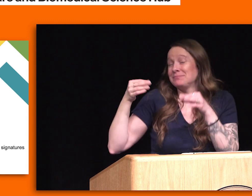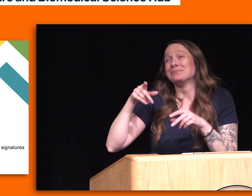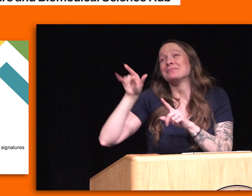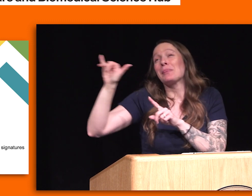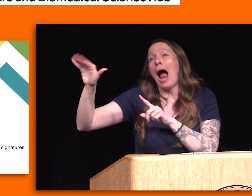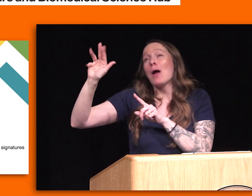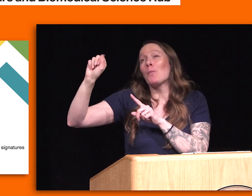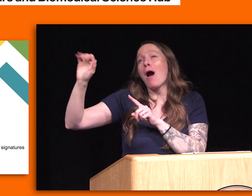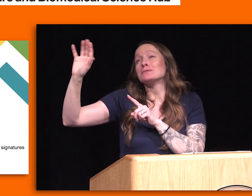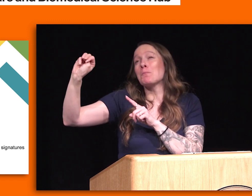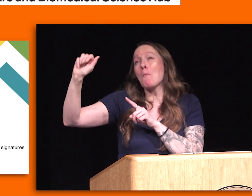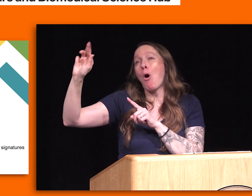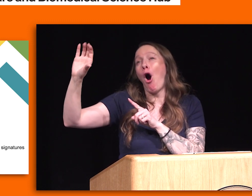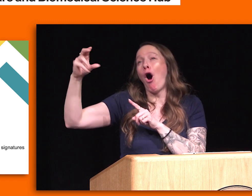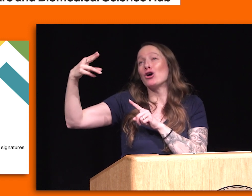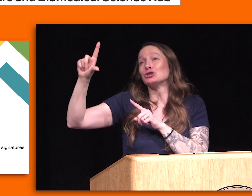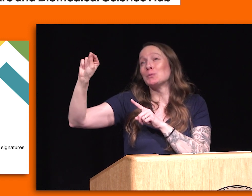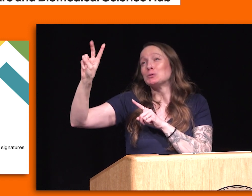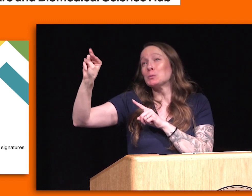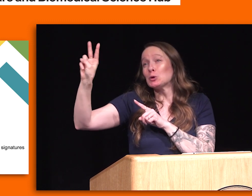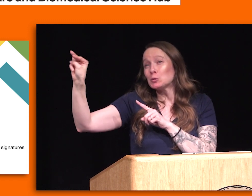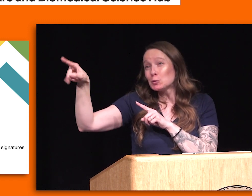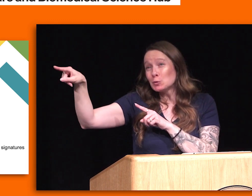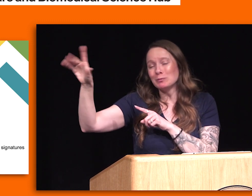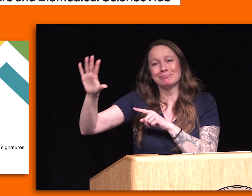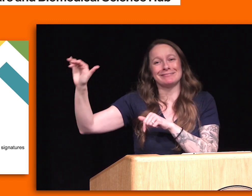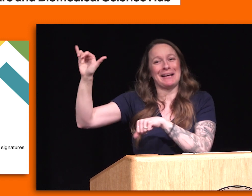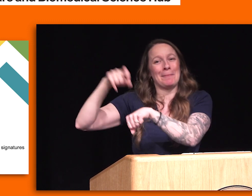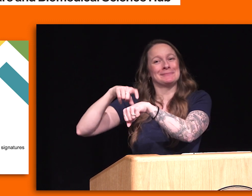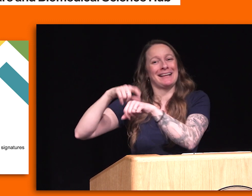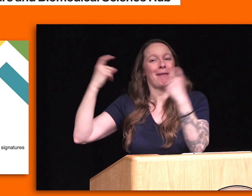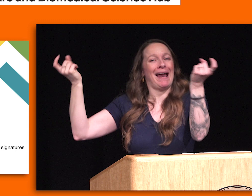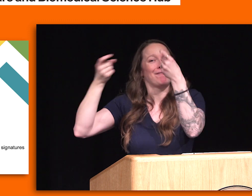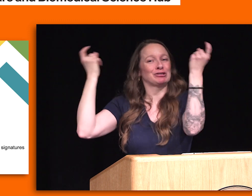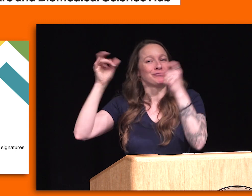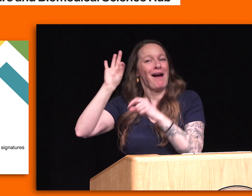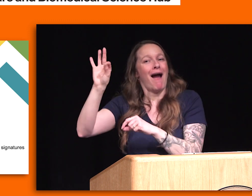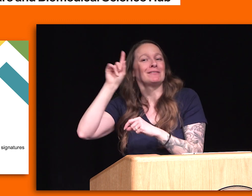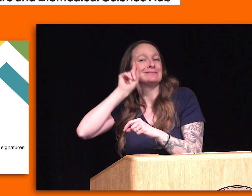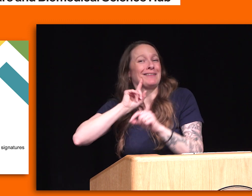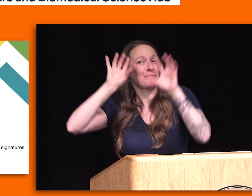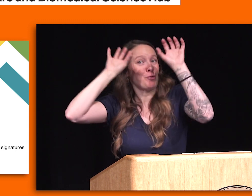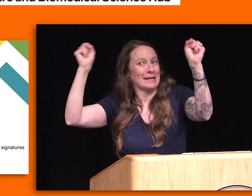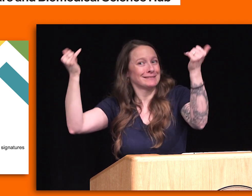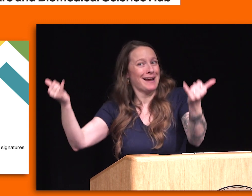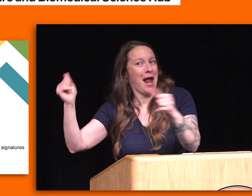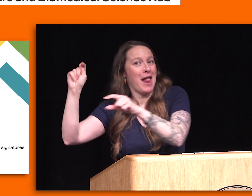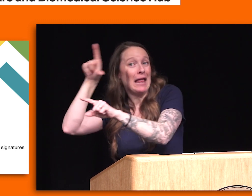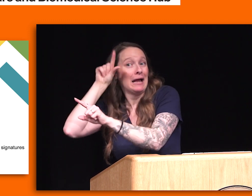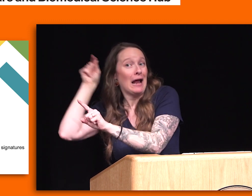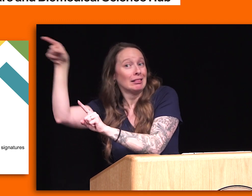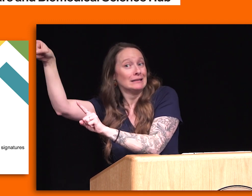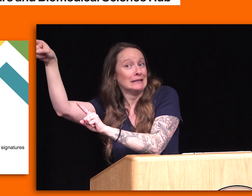And the three of us decided--now, that was in March 2022. So, that was around the same time as the anniversary of